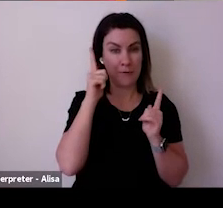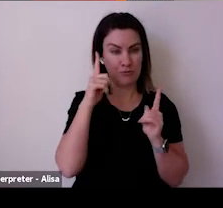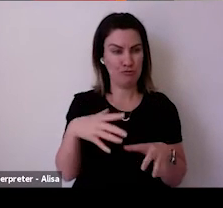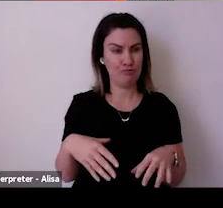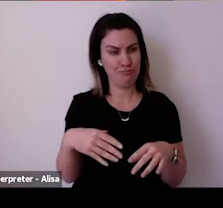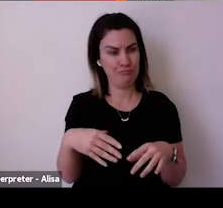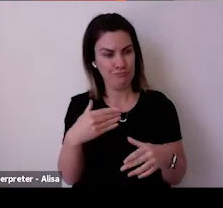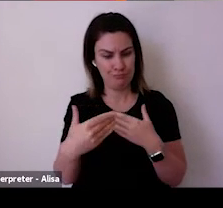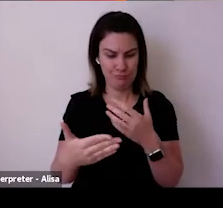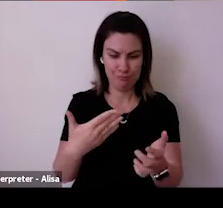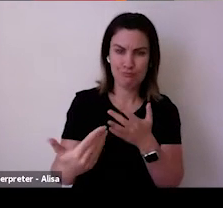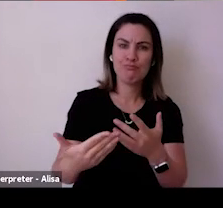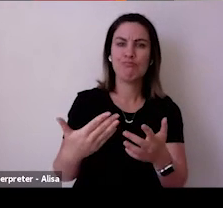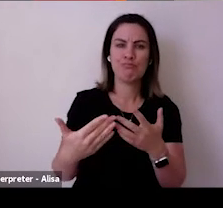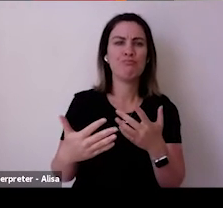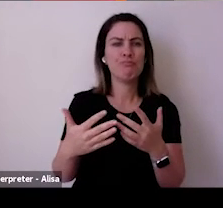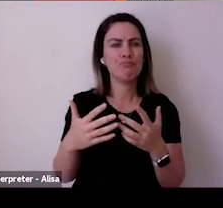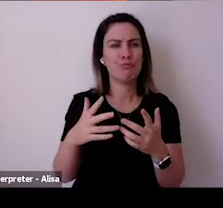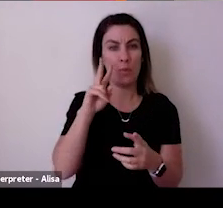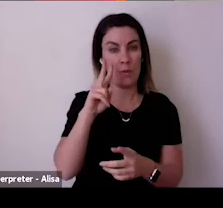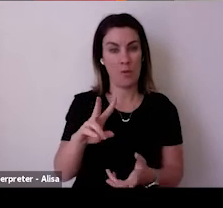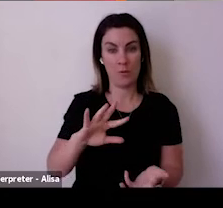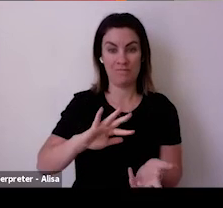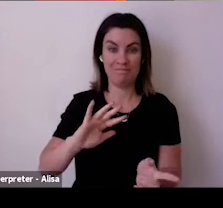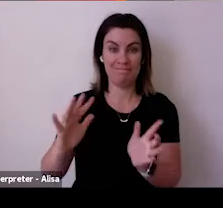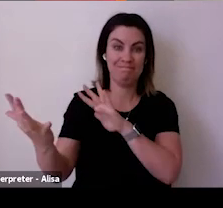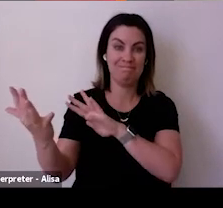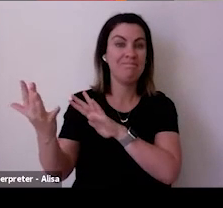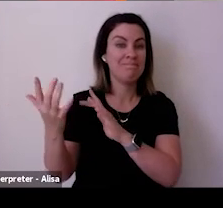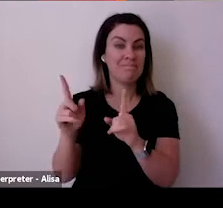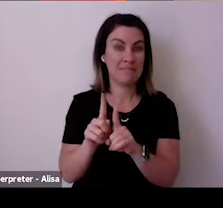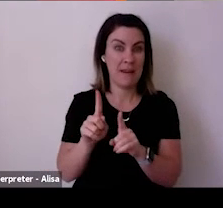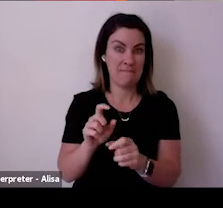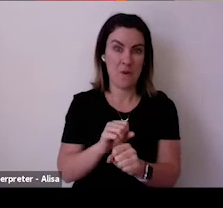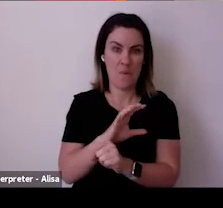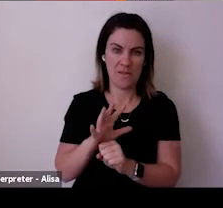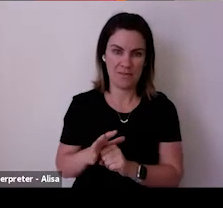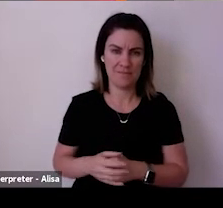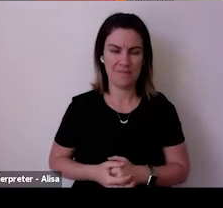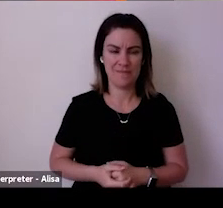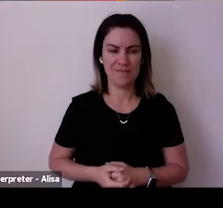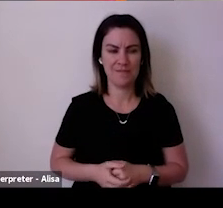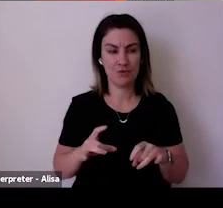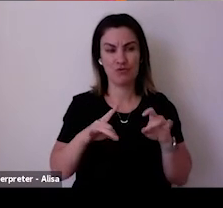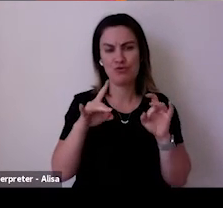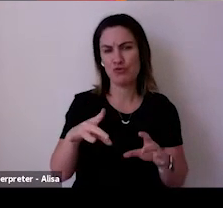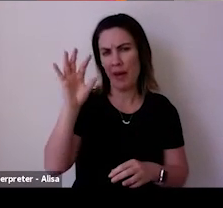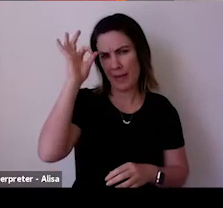disruption. Such as we are in right now. And of course the Australia Council has an ongoing interest in new areas